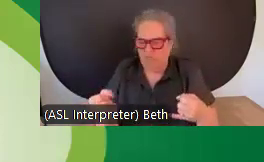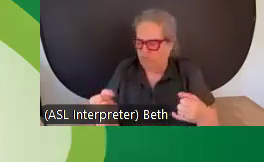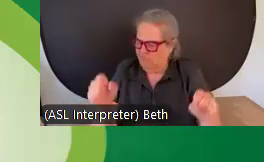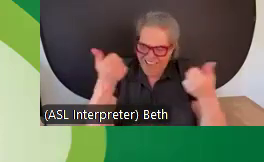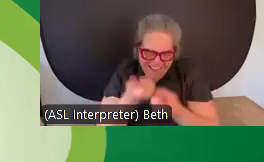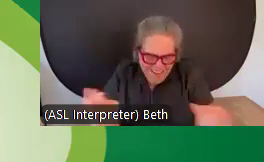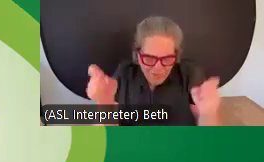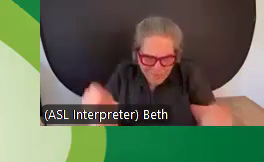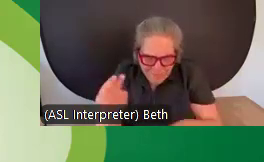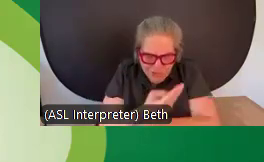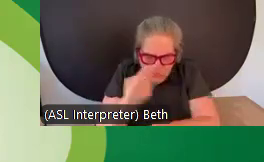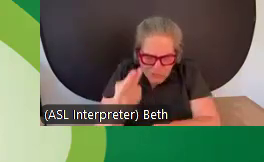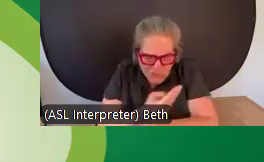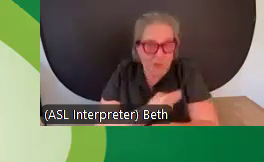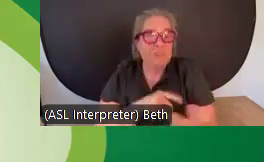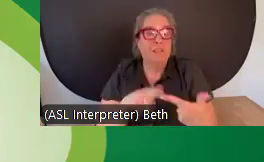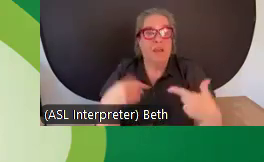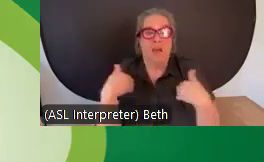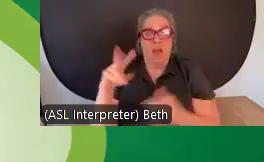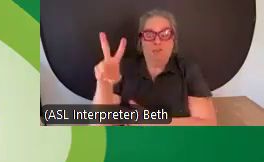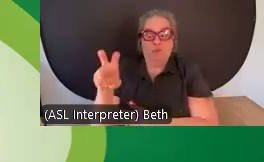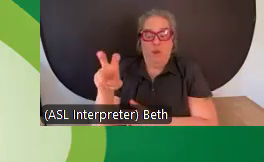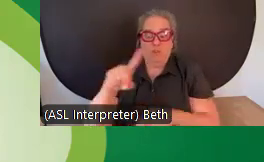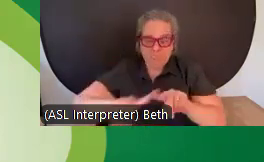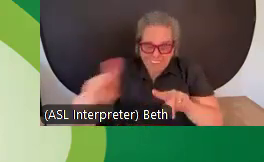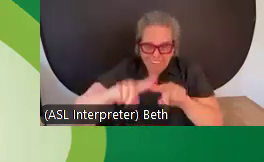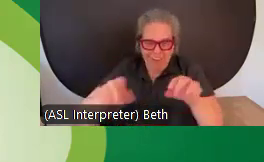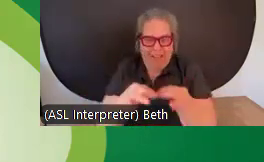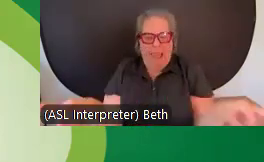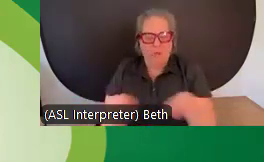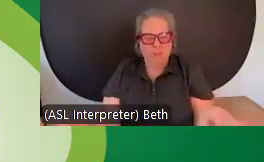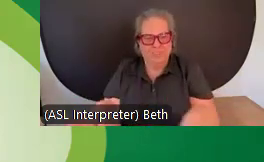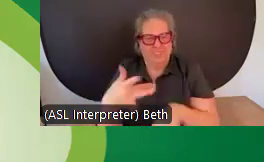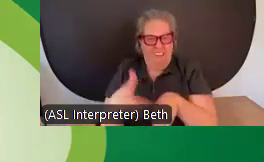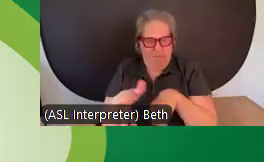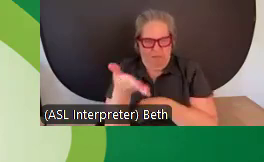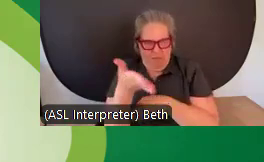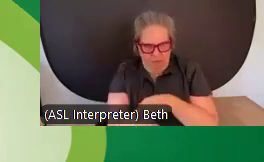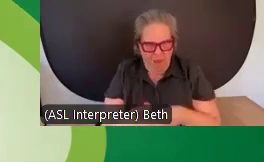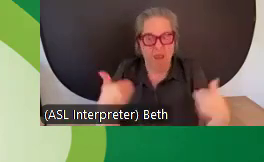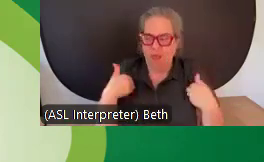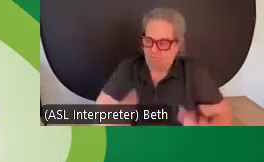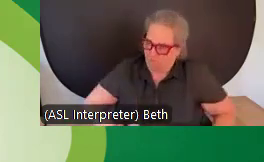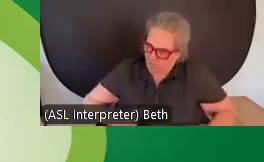It's available in over 200 languages and it has trained voids who can respond.